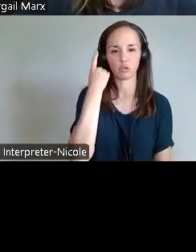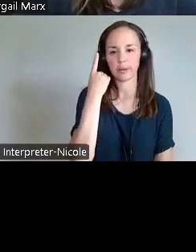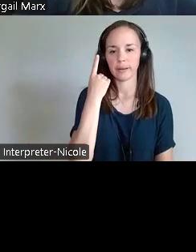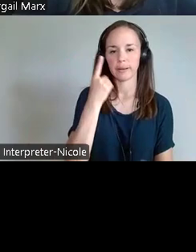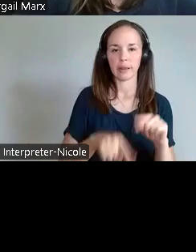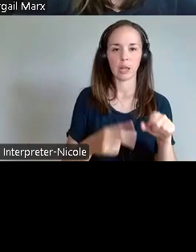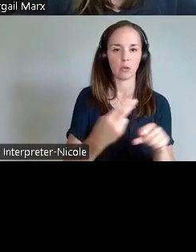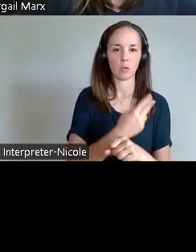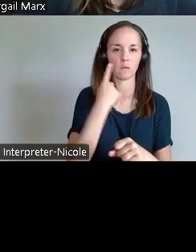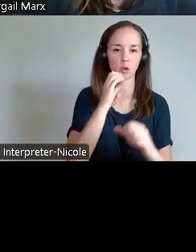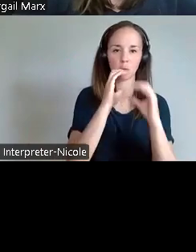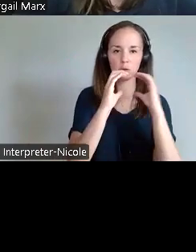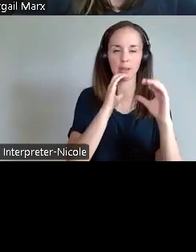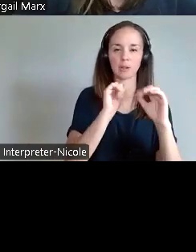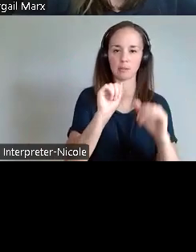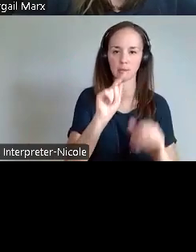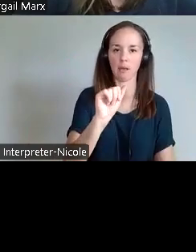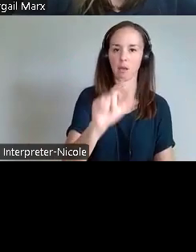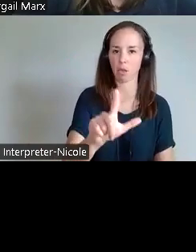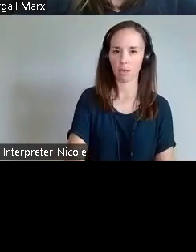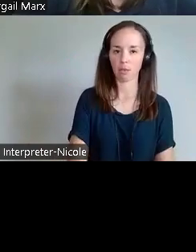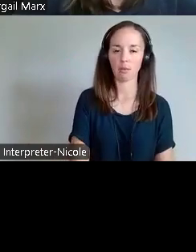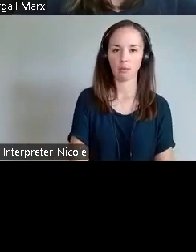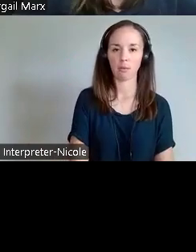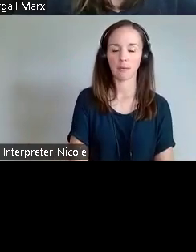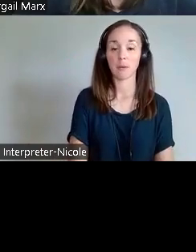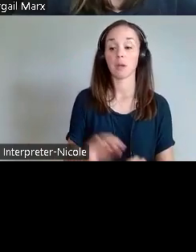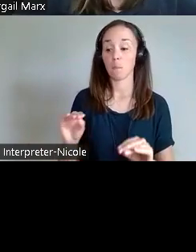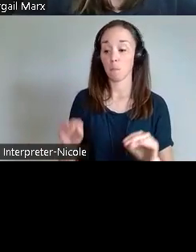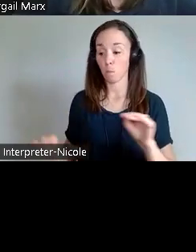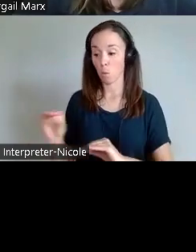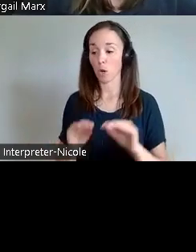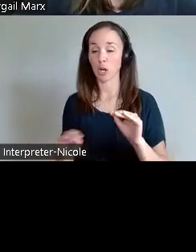to communication any more at all. His motor abilities also diminished,